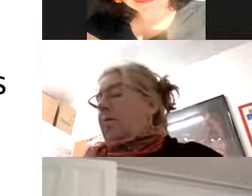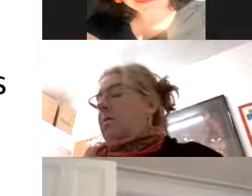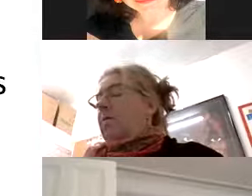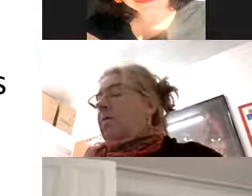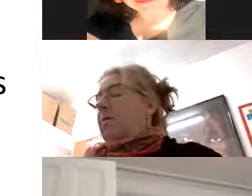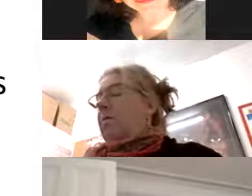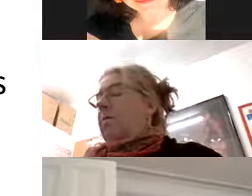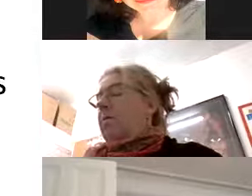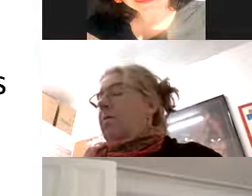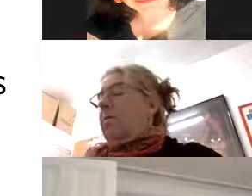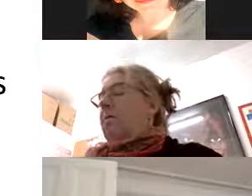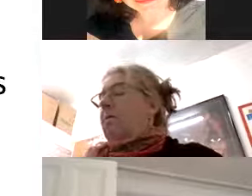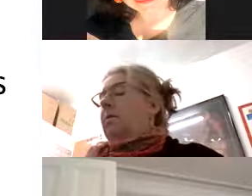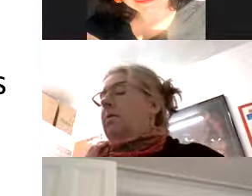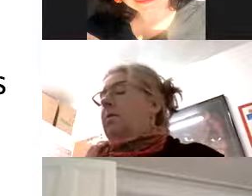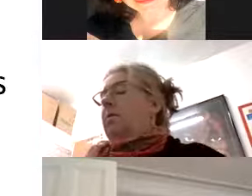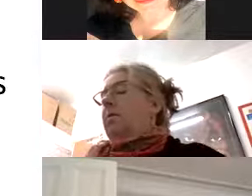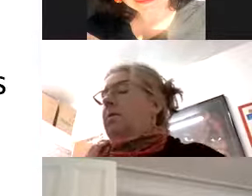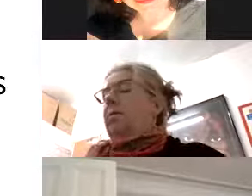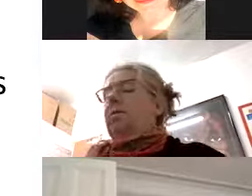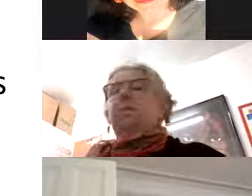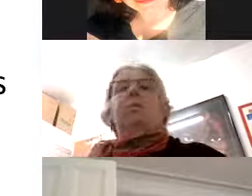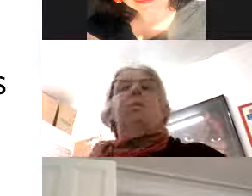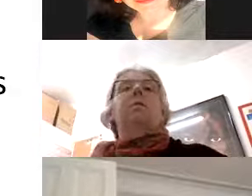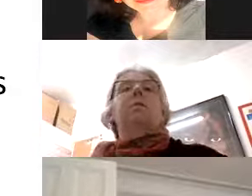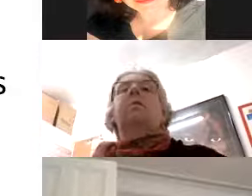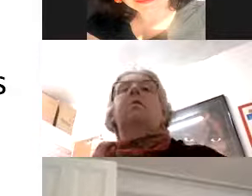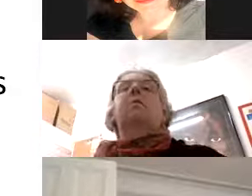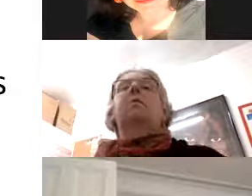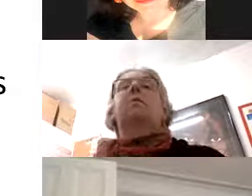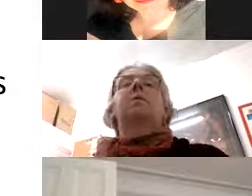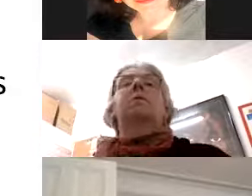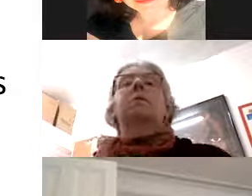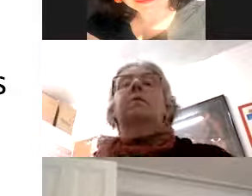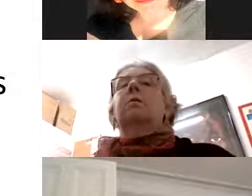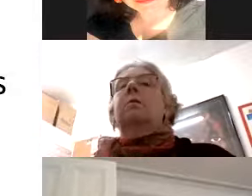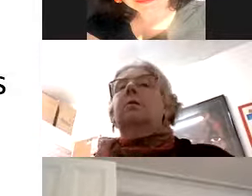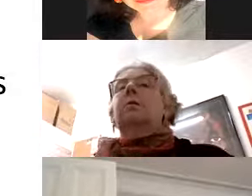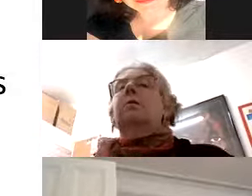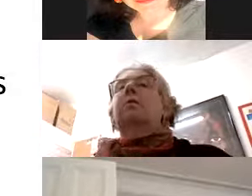artists doing an intervention and talking to the camera about themselves it would be really boring